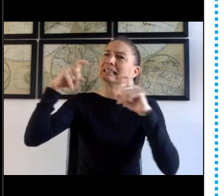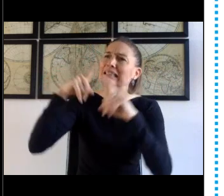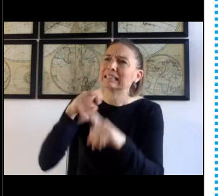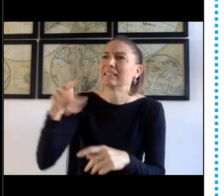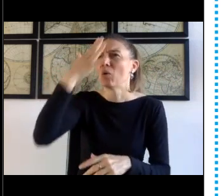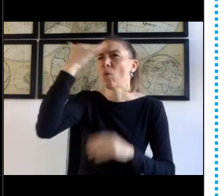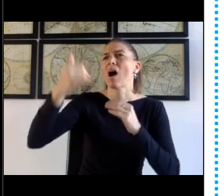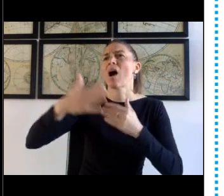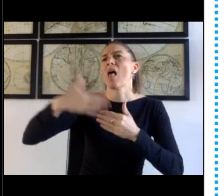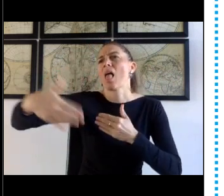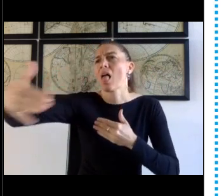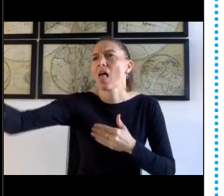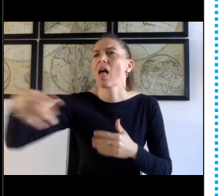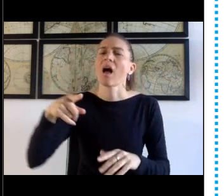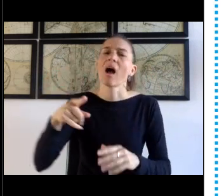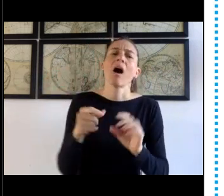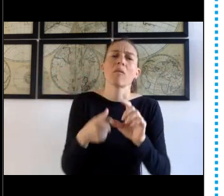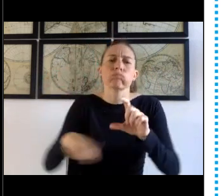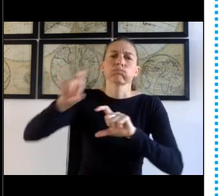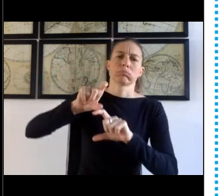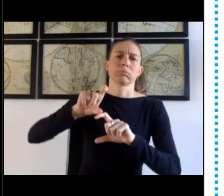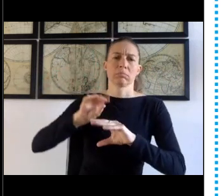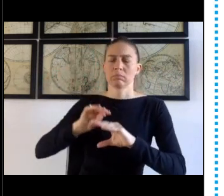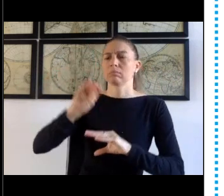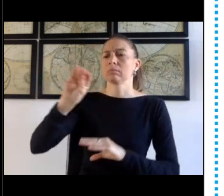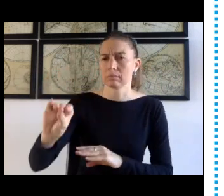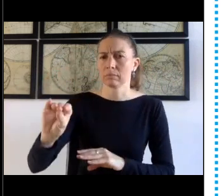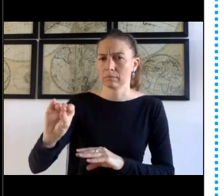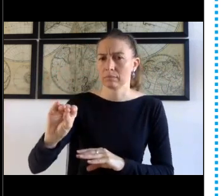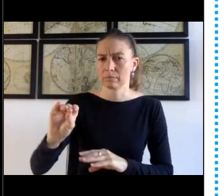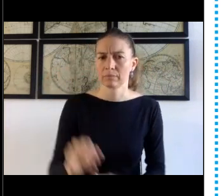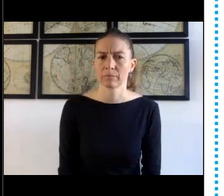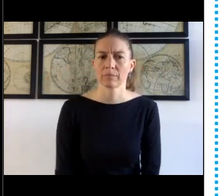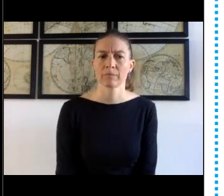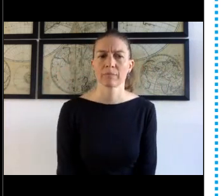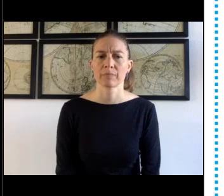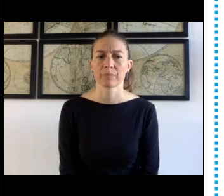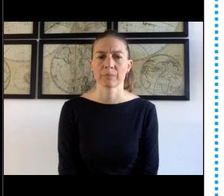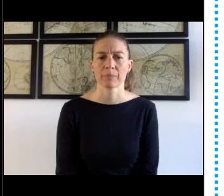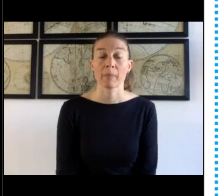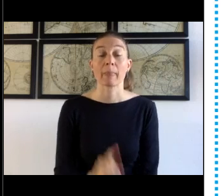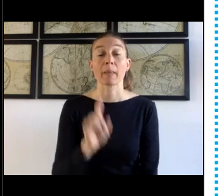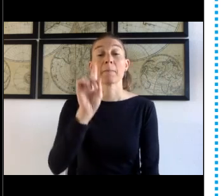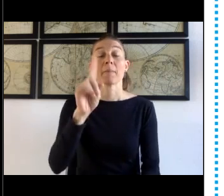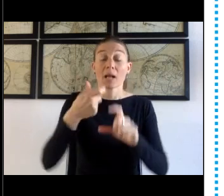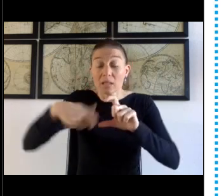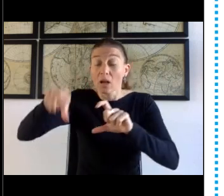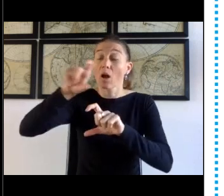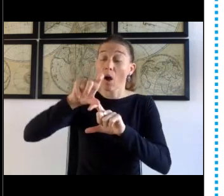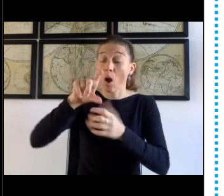The compensation is only on conditions where the passenger is not informed